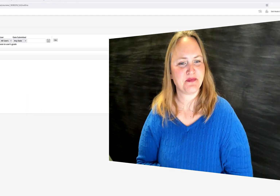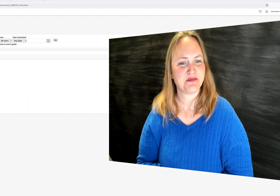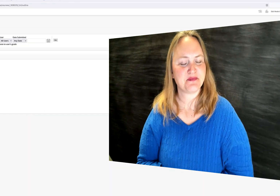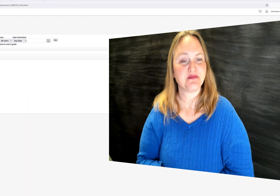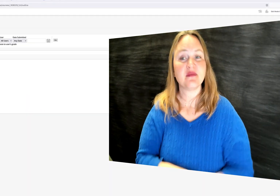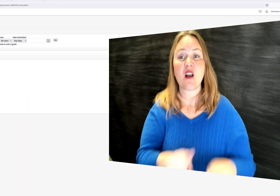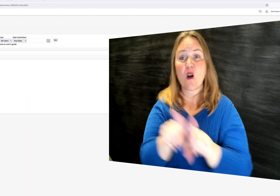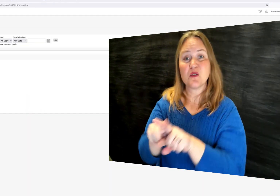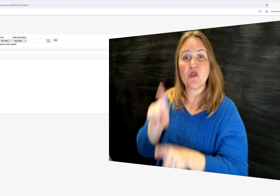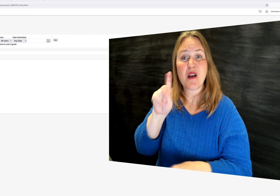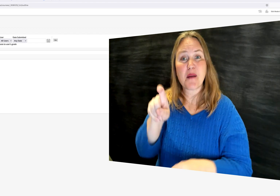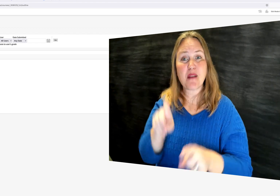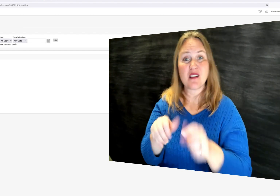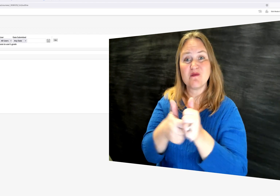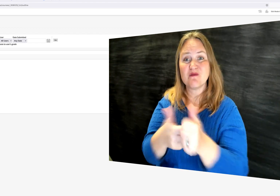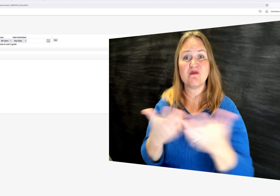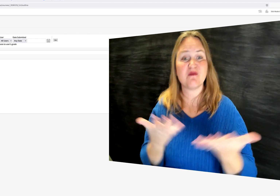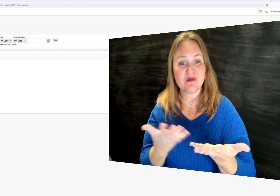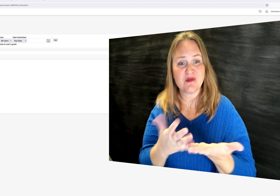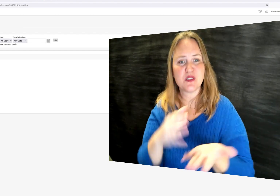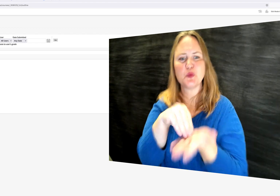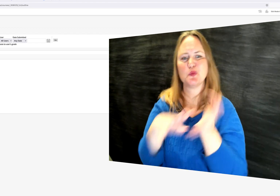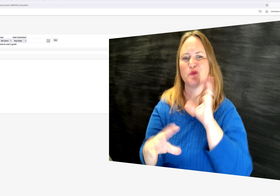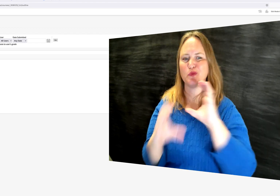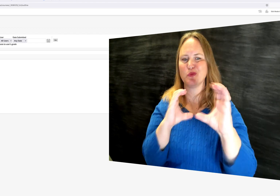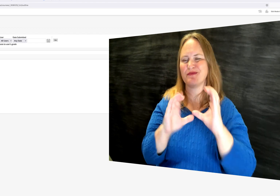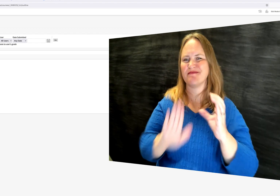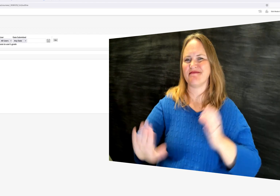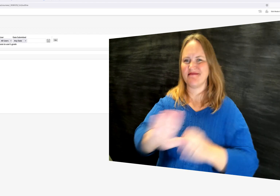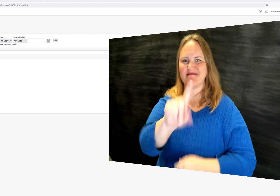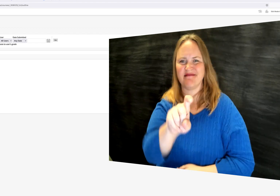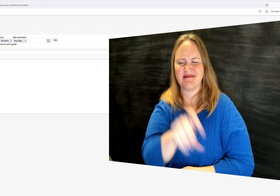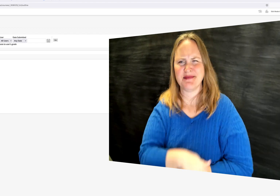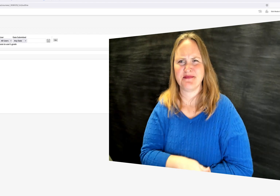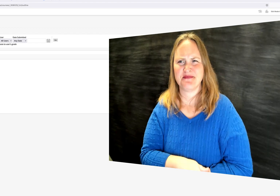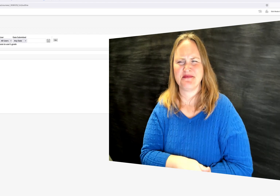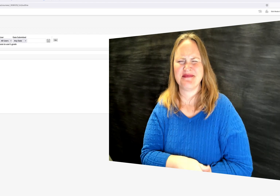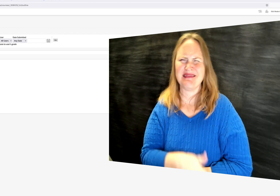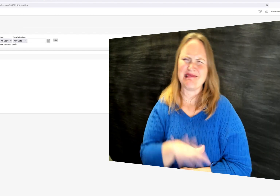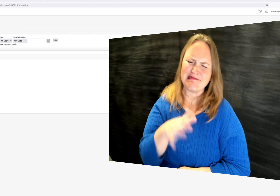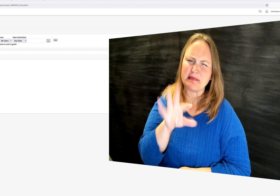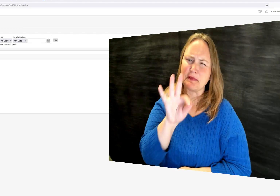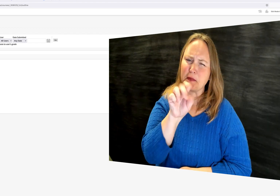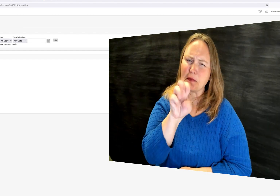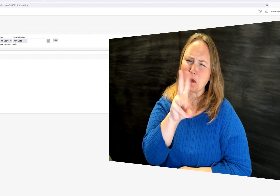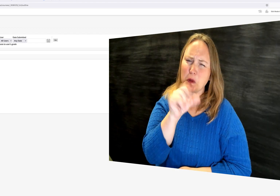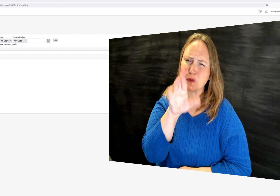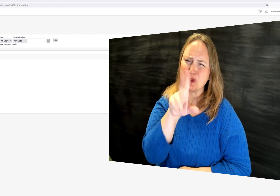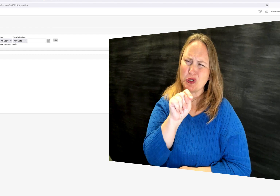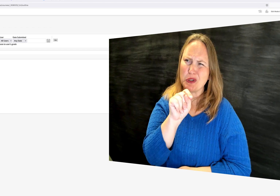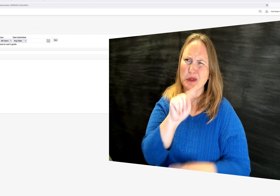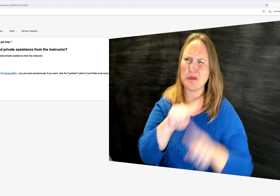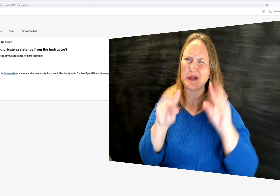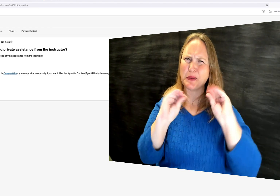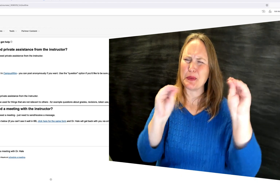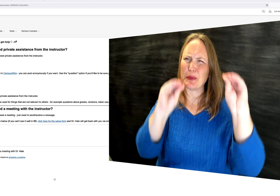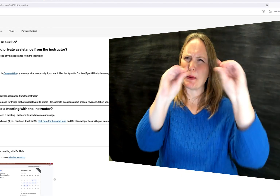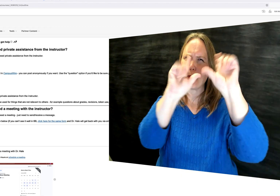The next thing I do is keep track of student communication needs. I have a flow chart. Well, it doesn't have boxes.